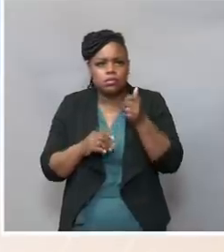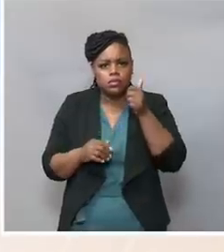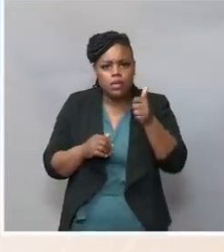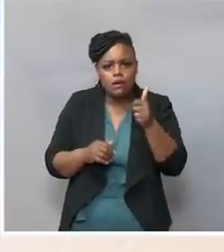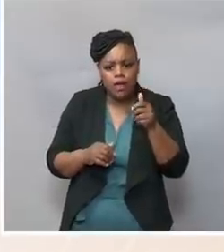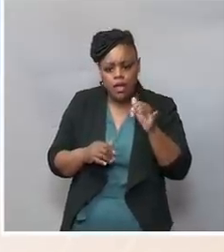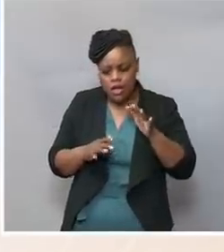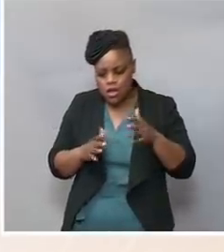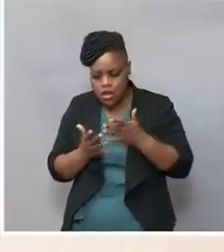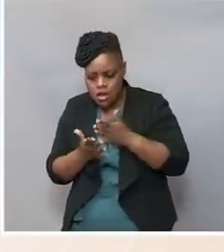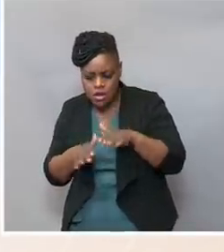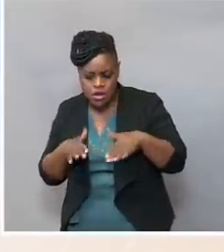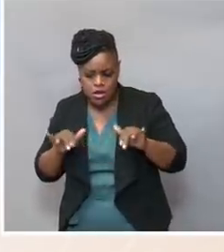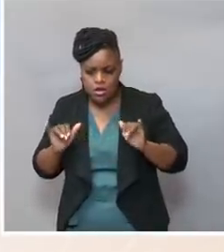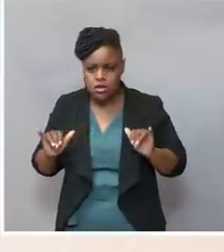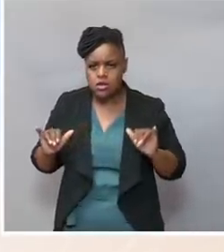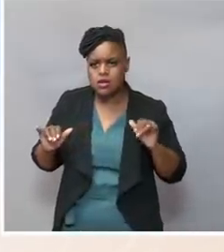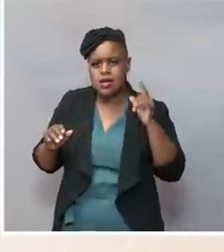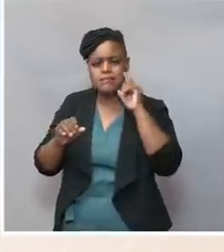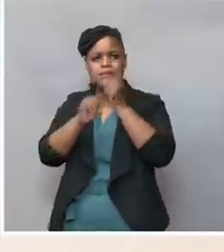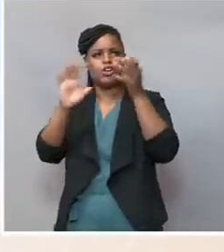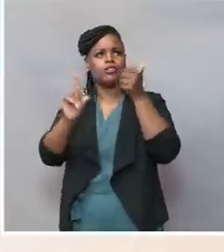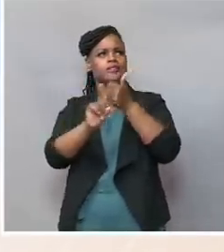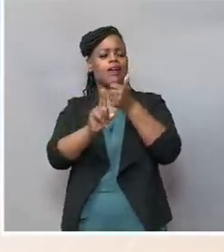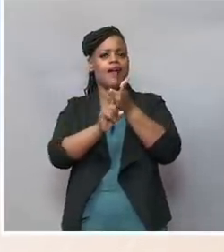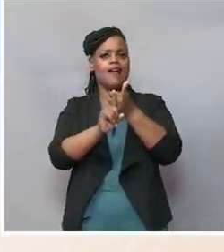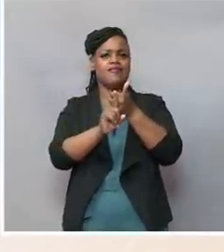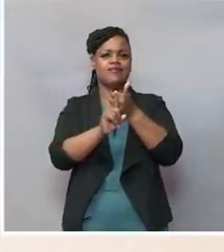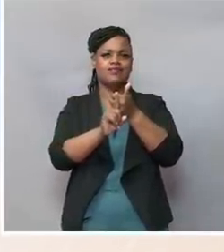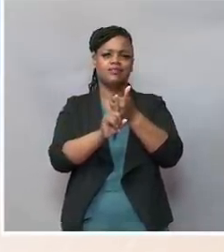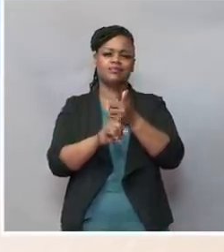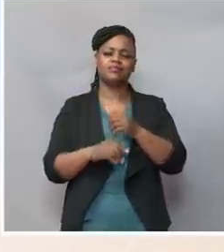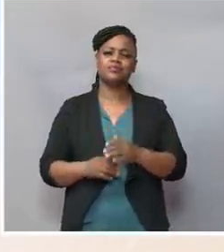the cause of racial equality and civil rights.